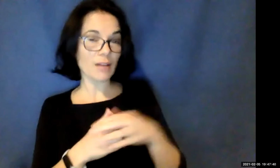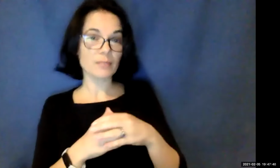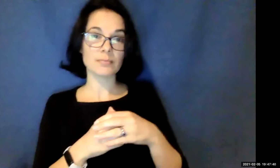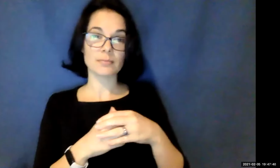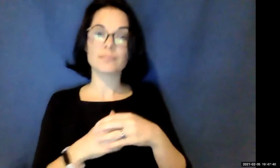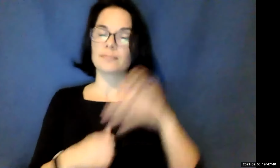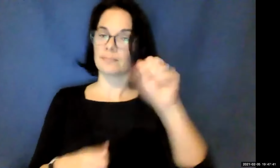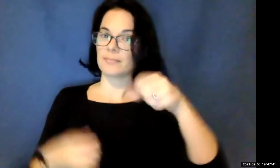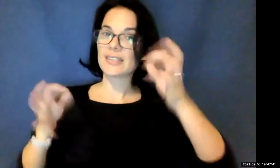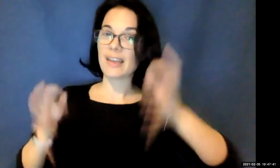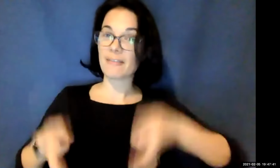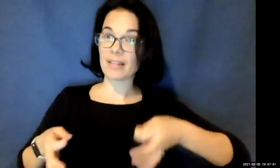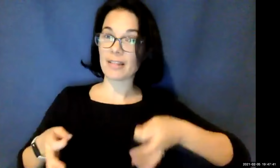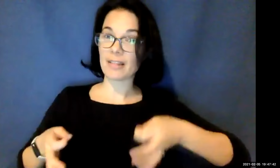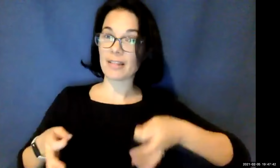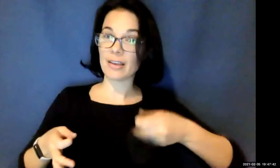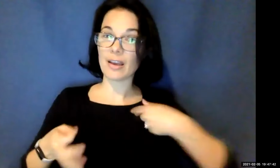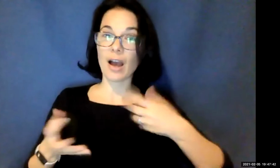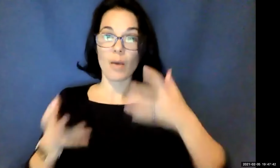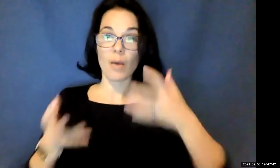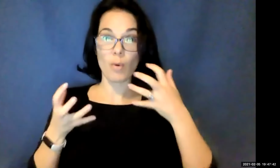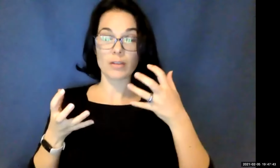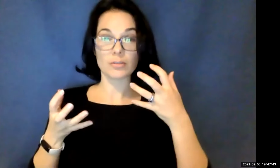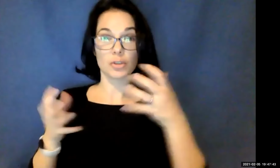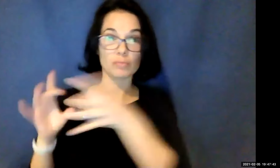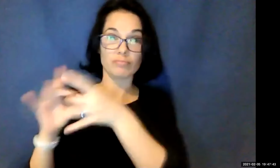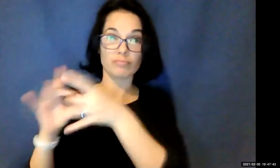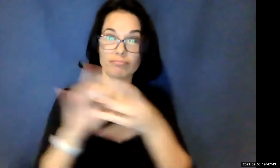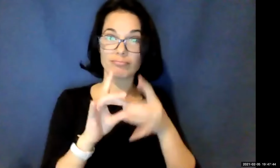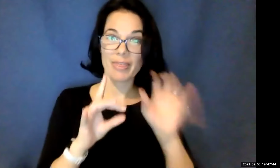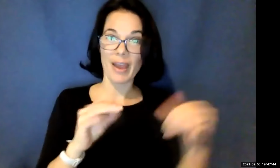So I wanted to say that really tying the equity and then this work, right.